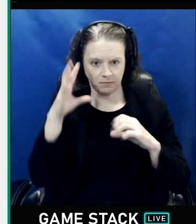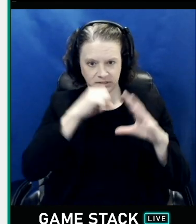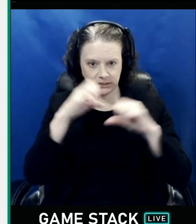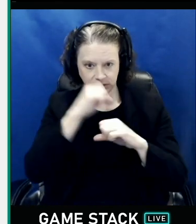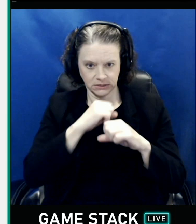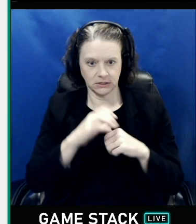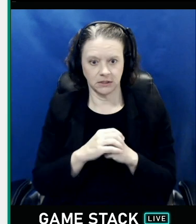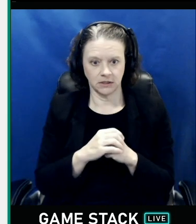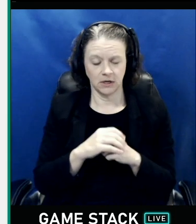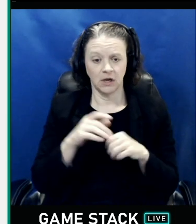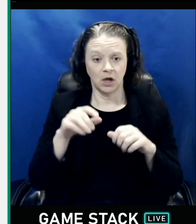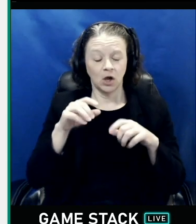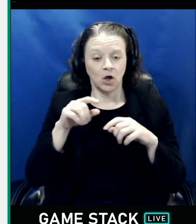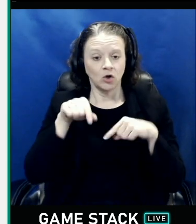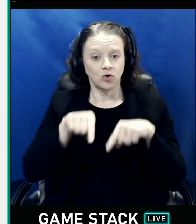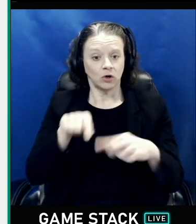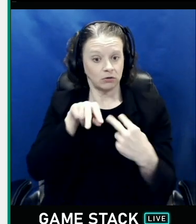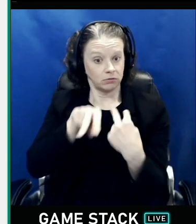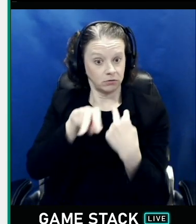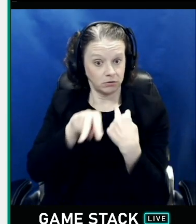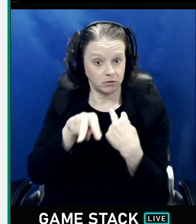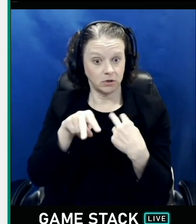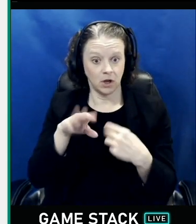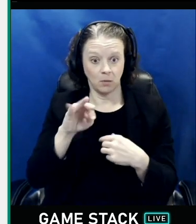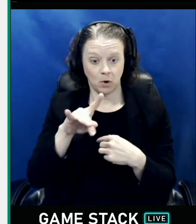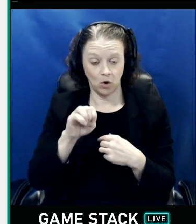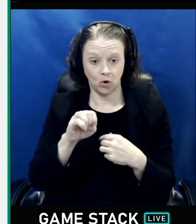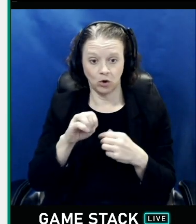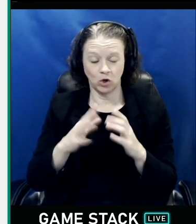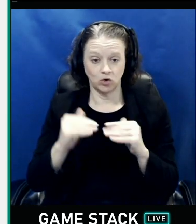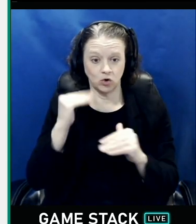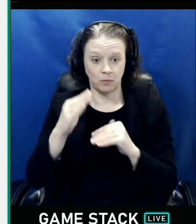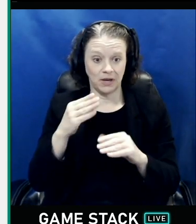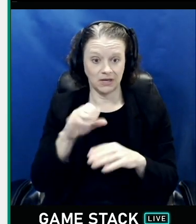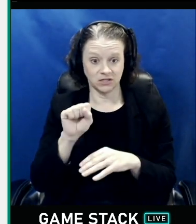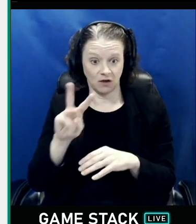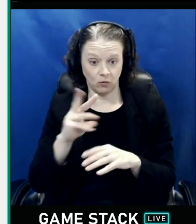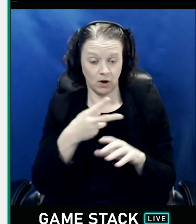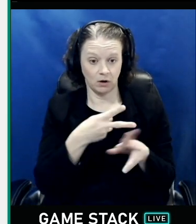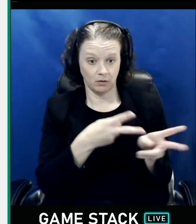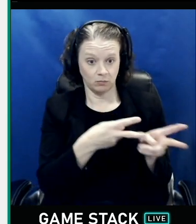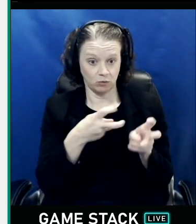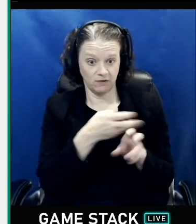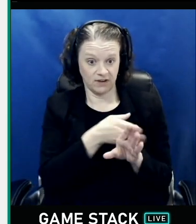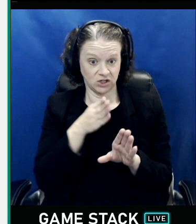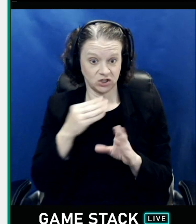beware too many software prefetches may evict the working set of the other thread from their shared caches.